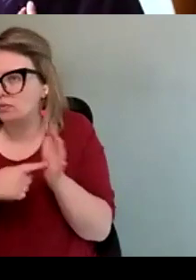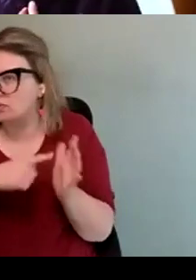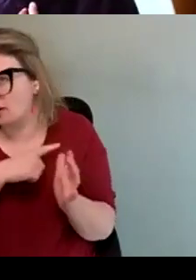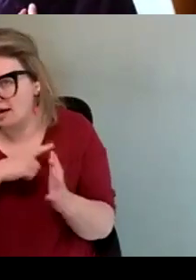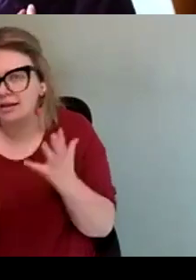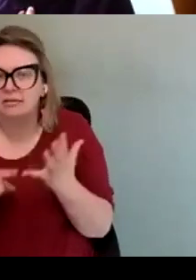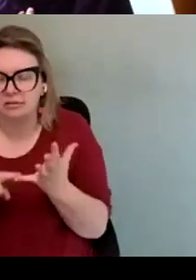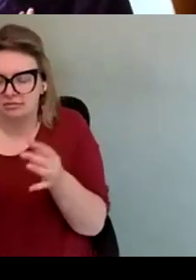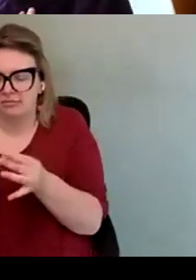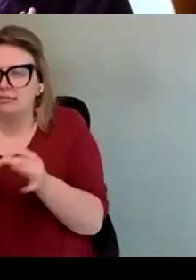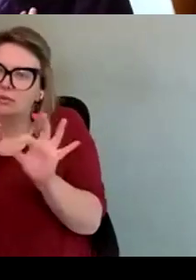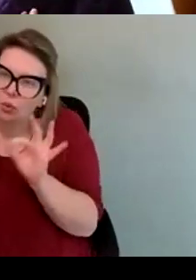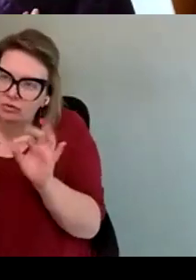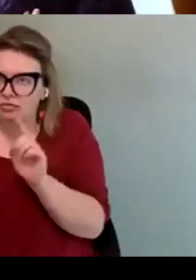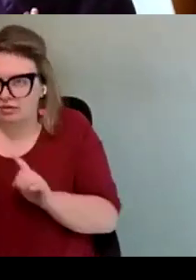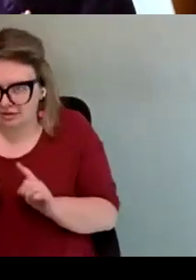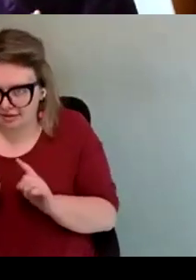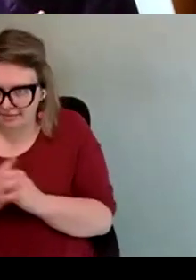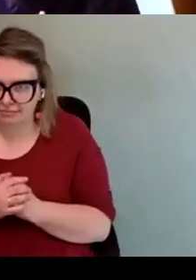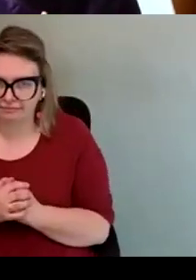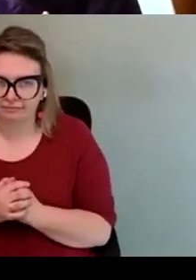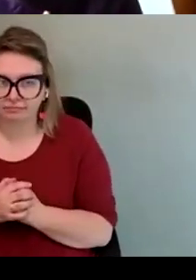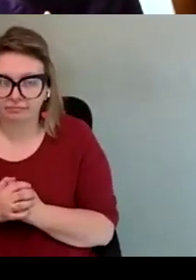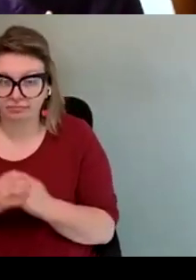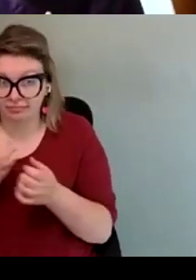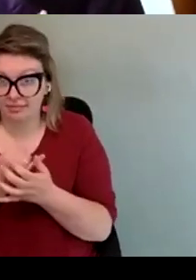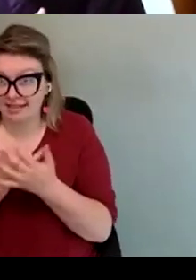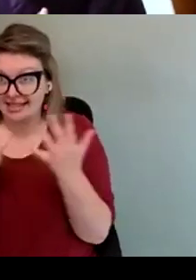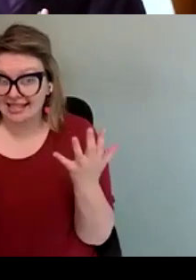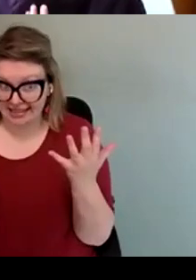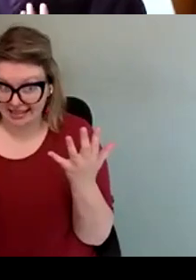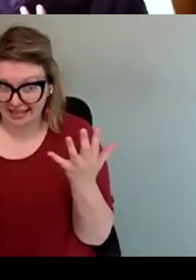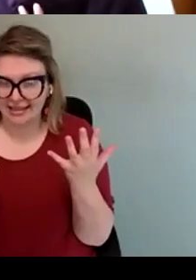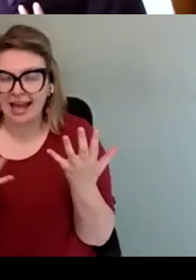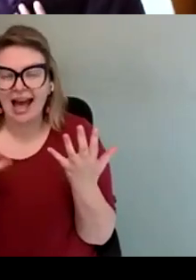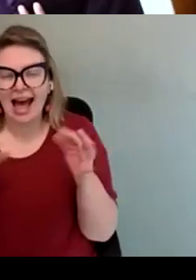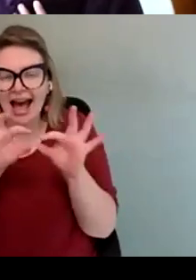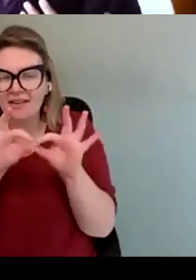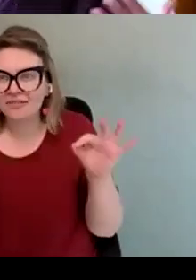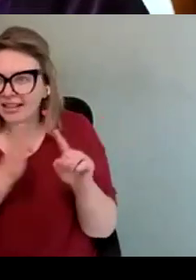as well, is I'm going to put in this little slider, so you know where you are as we're going through.